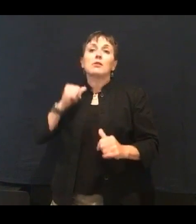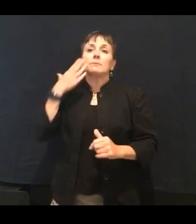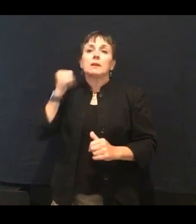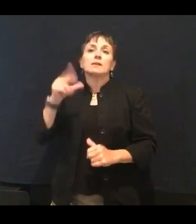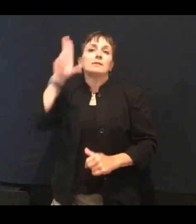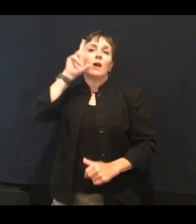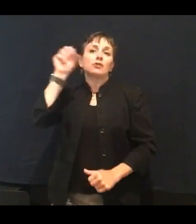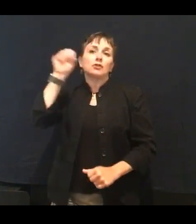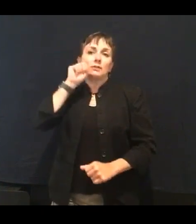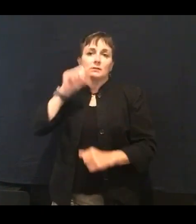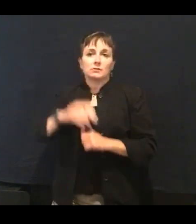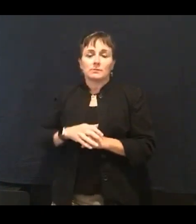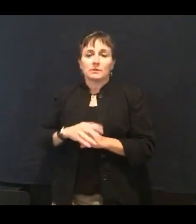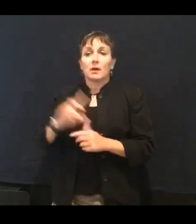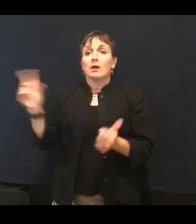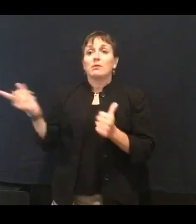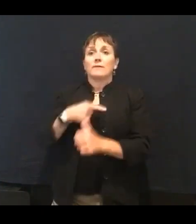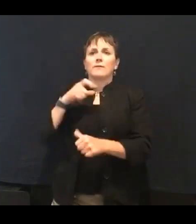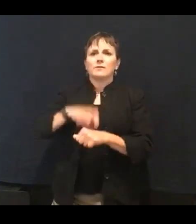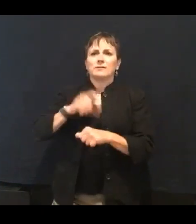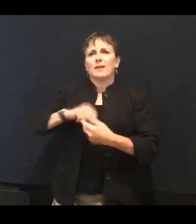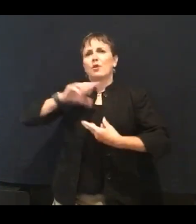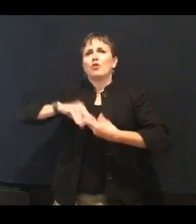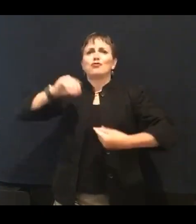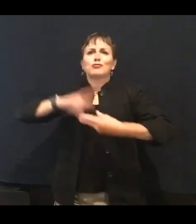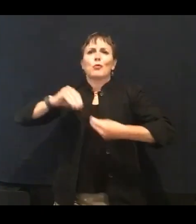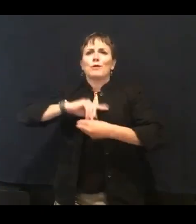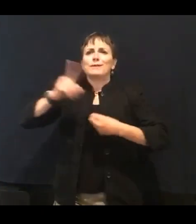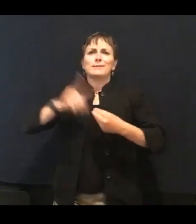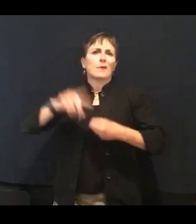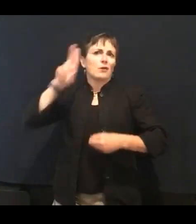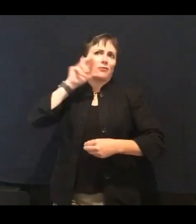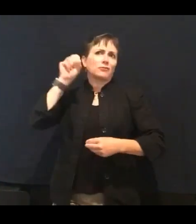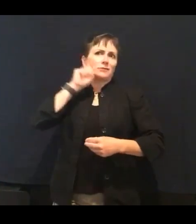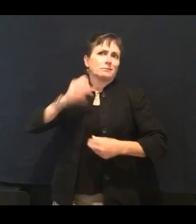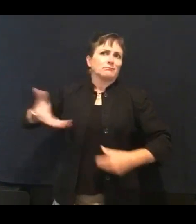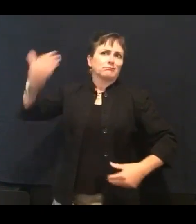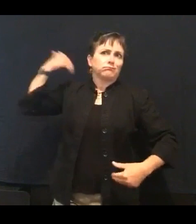Though first documented anecdotally in the mid-19th century and identified clinically